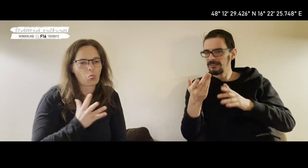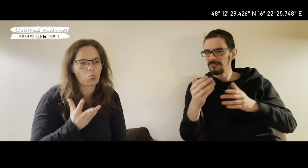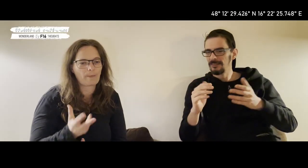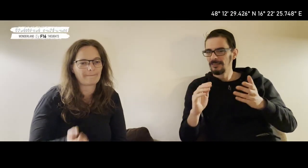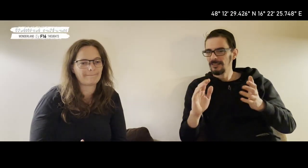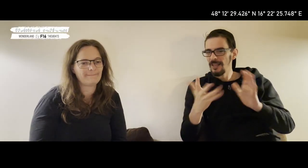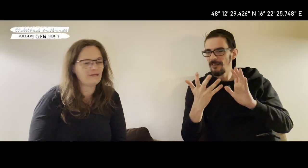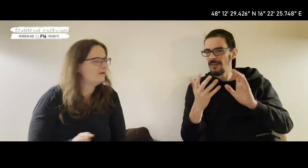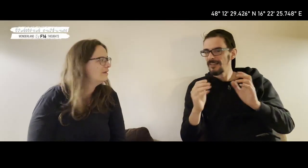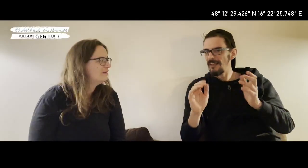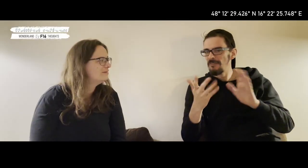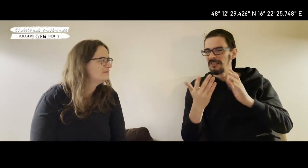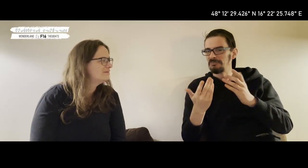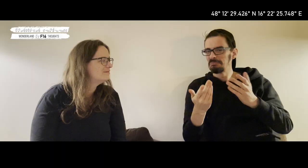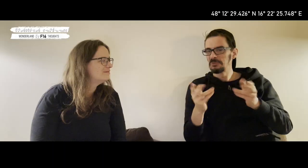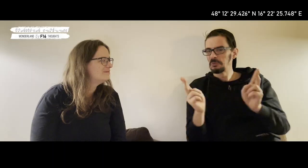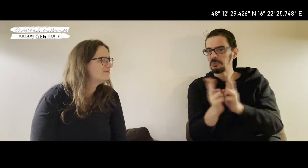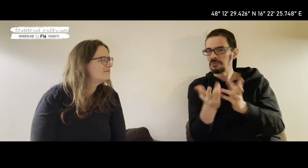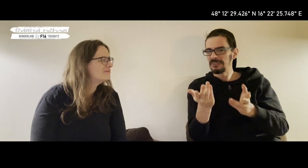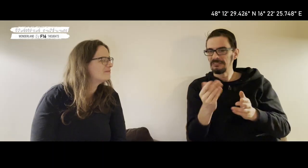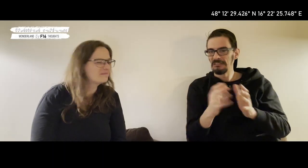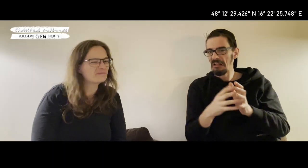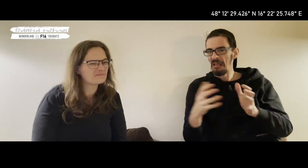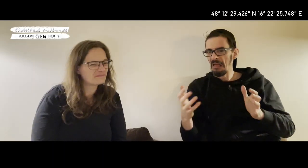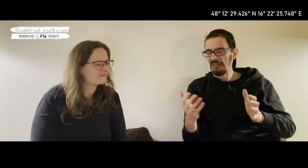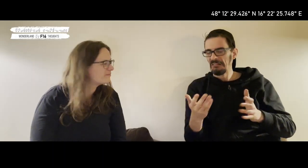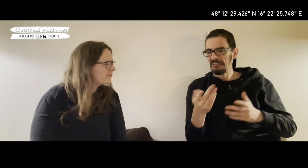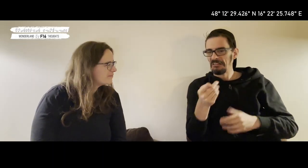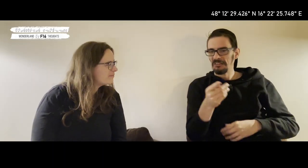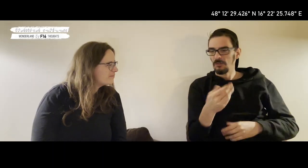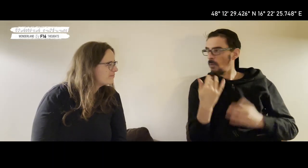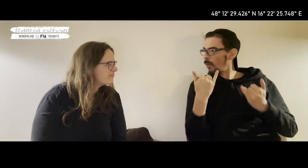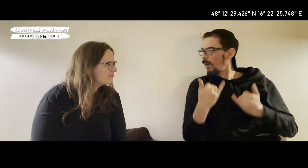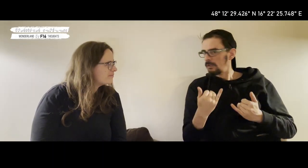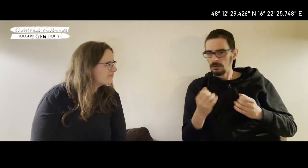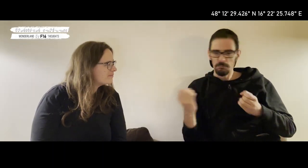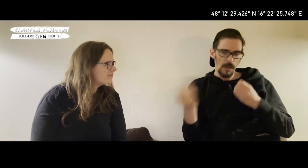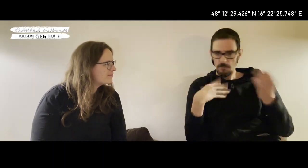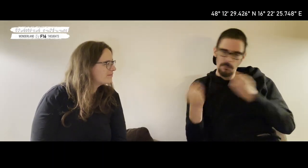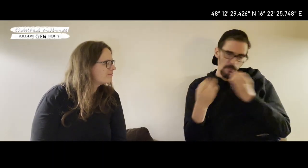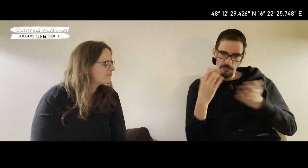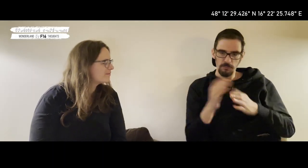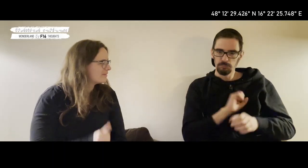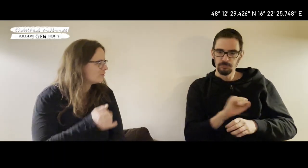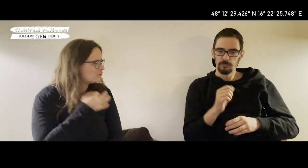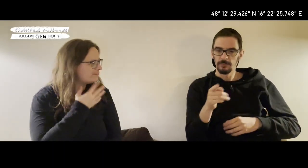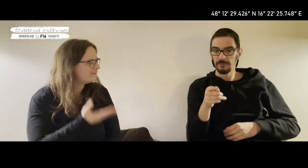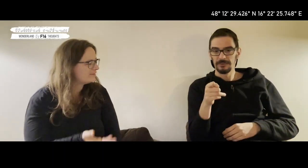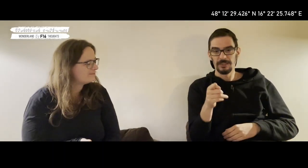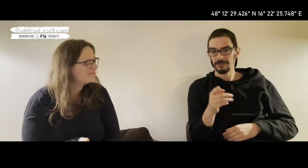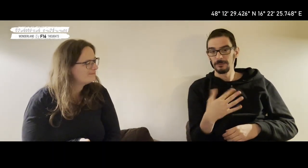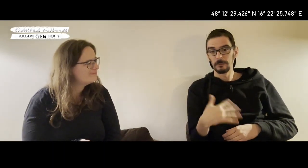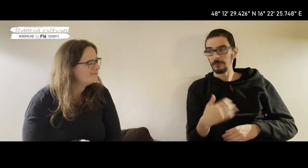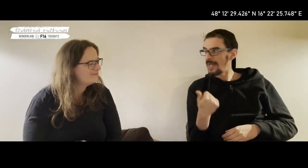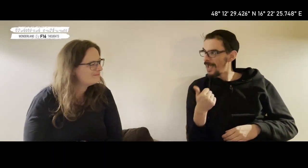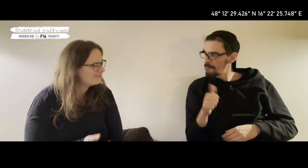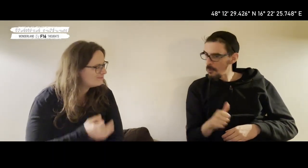The effect was only visible in the image for a short time. It only lasted a few seconds. Today we are literally flooded and overwhelmed by it.